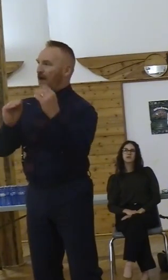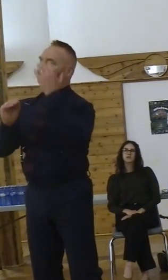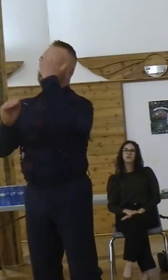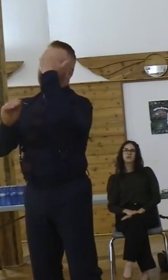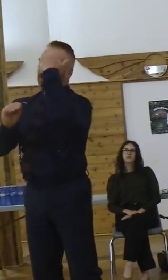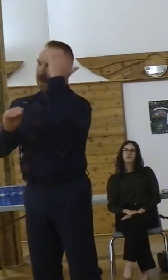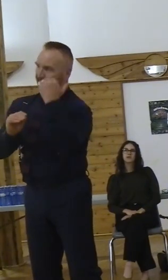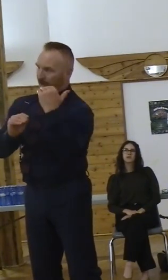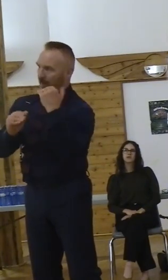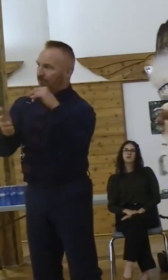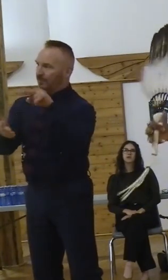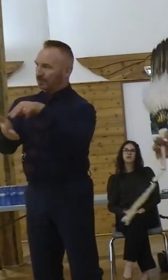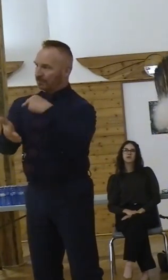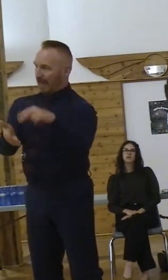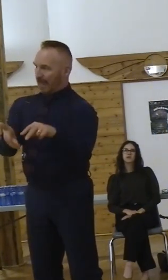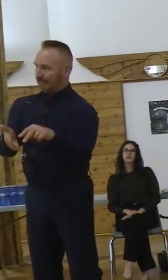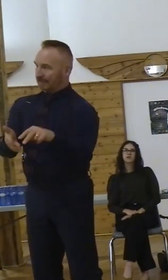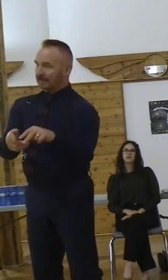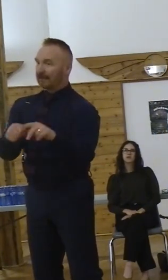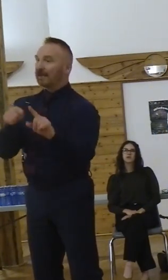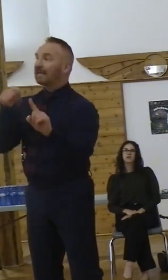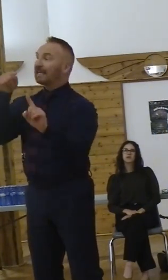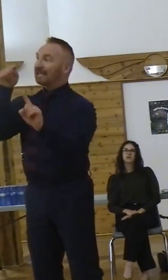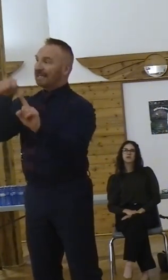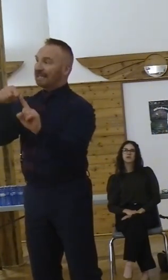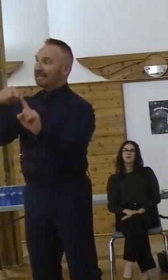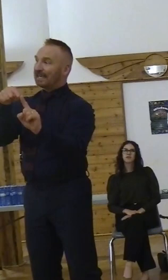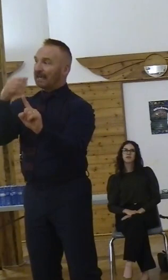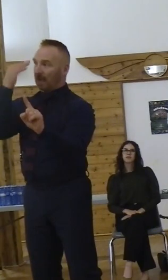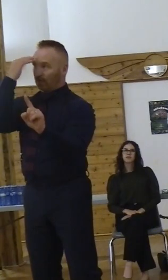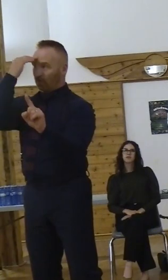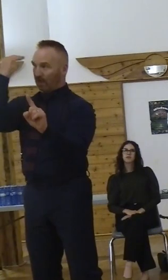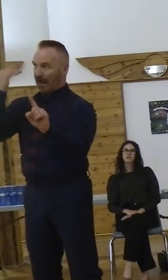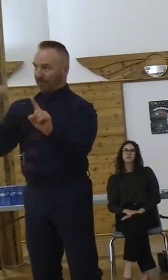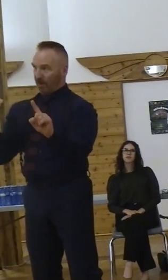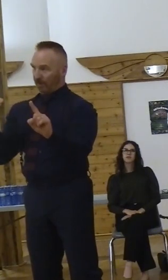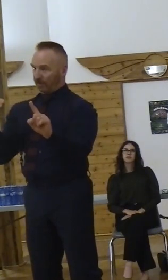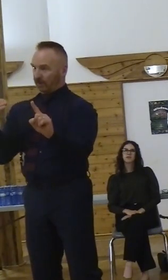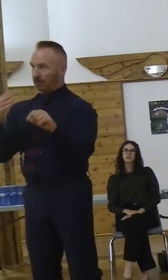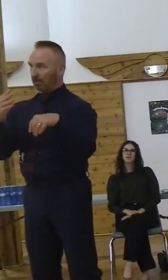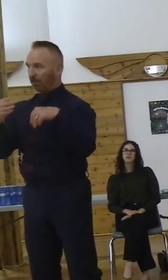And he's the one who showed these jingle dress dancers how to dance.